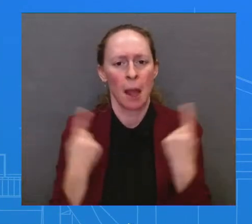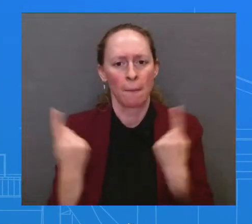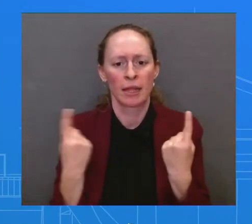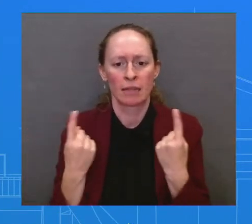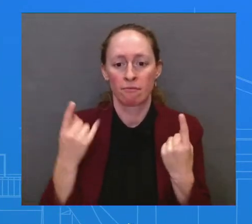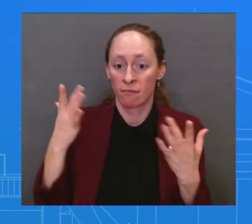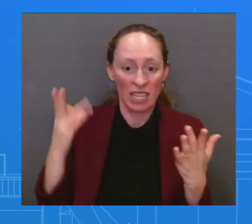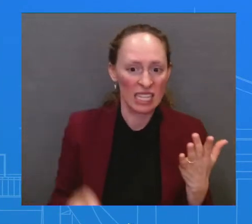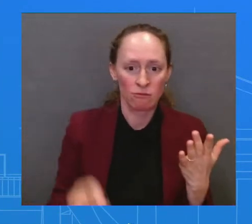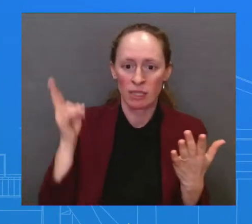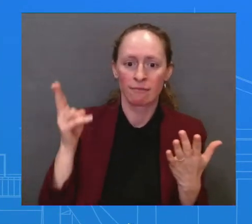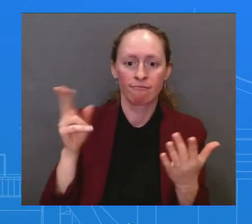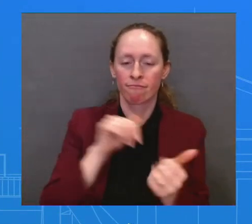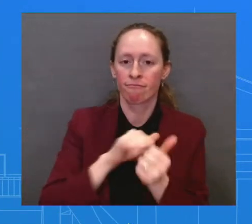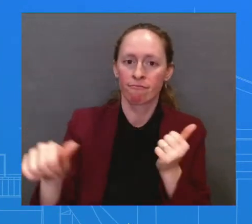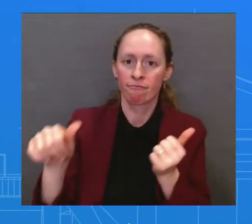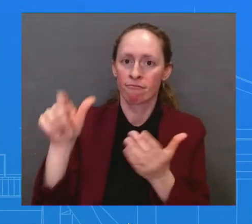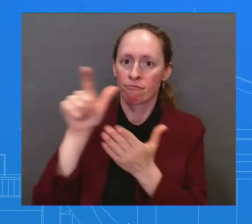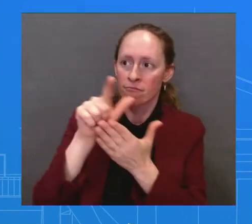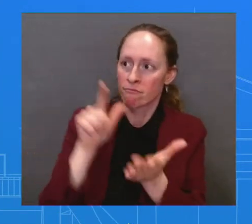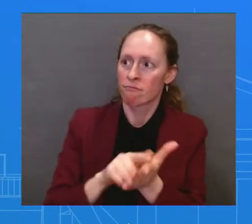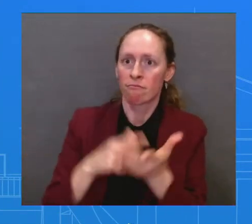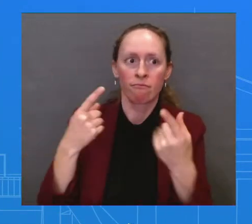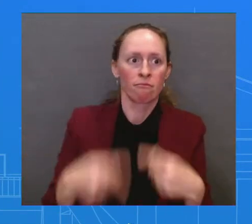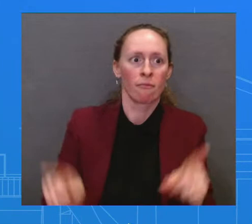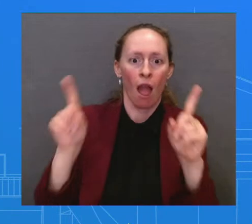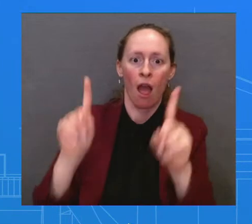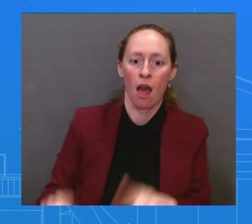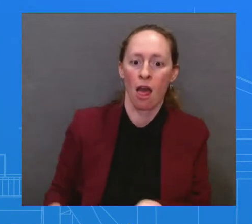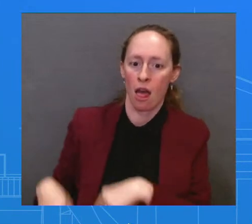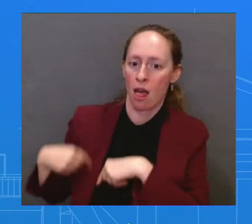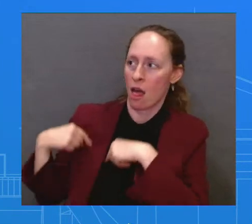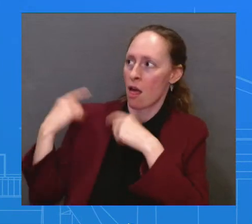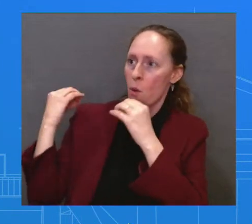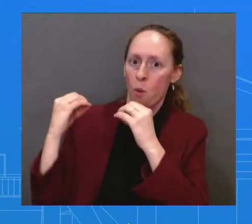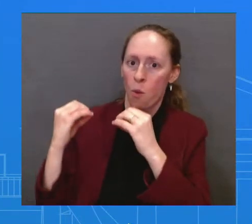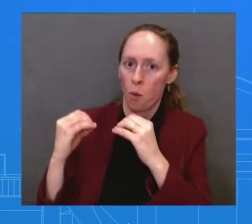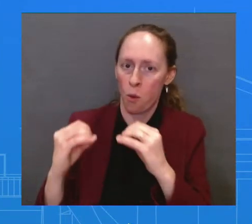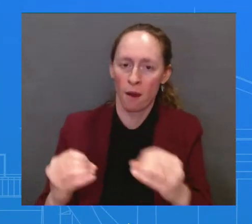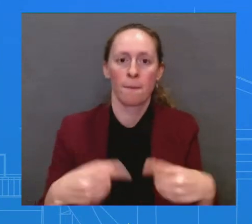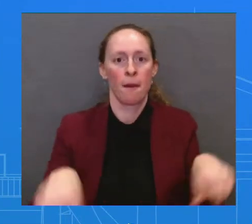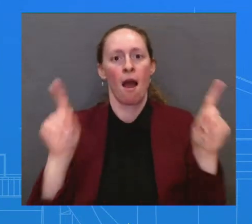That's why it was important that we saw bipartisan support to deal with gun violence. But that's the reality.